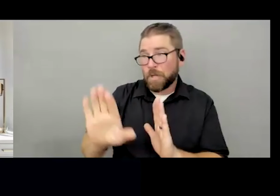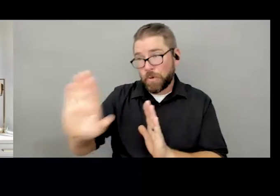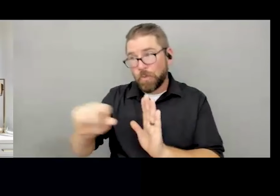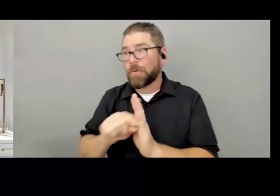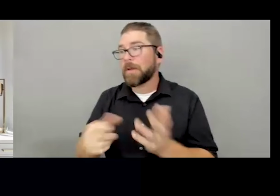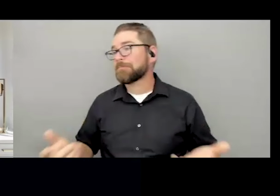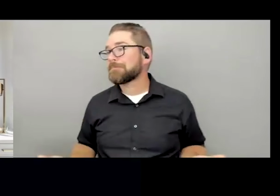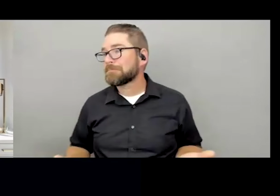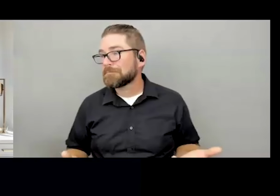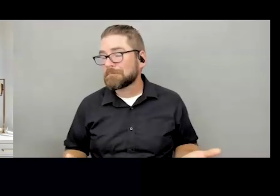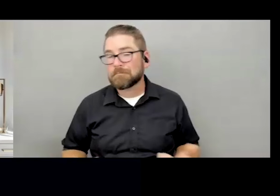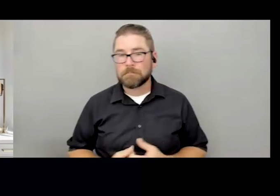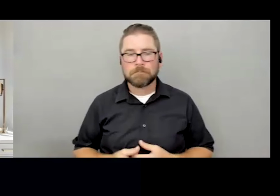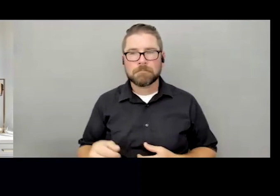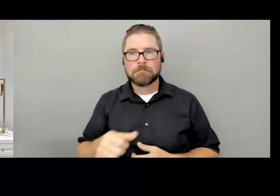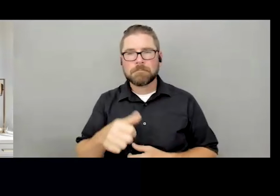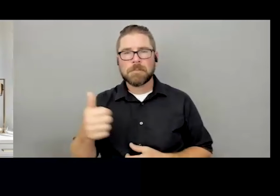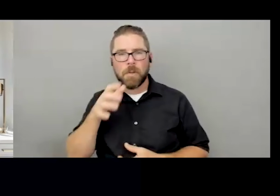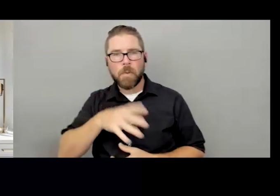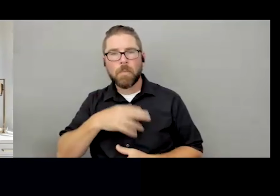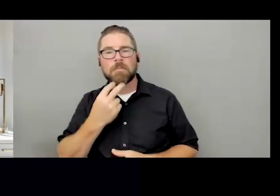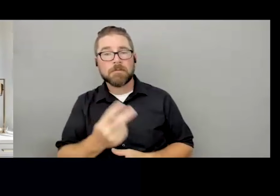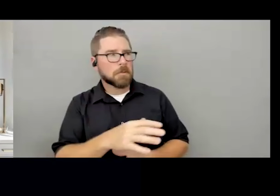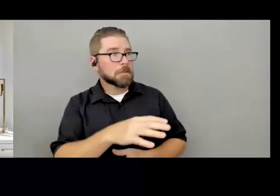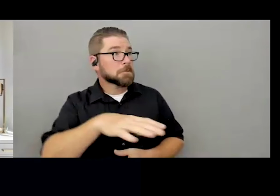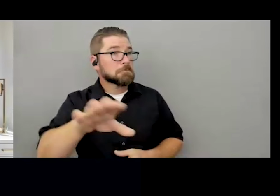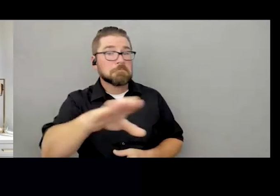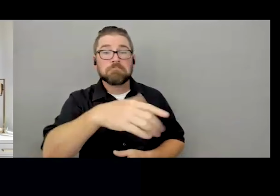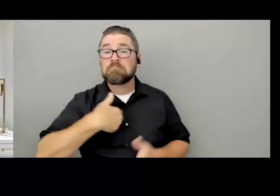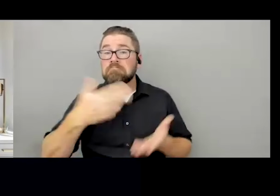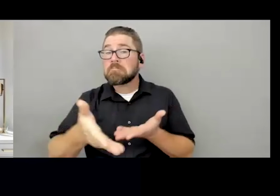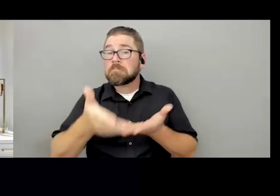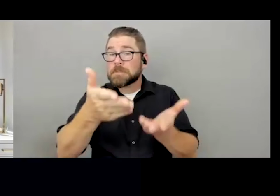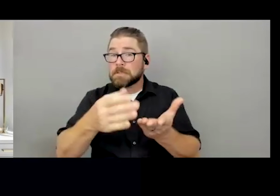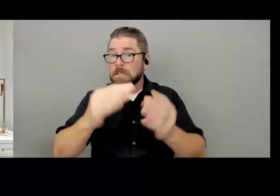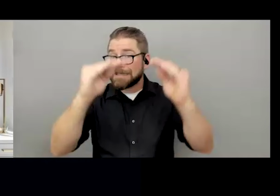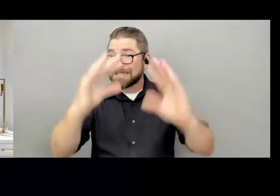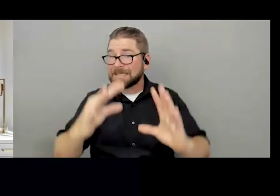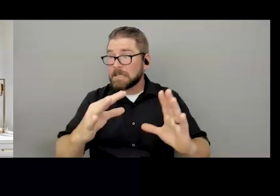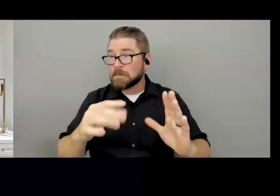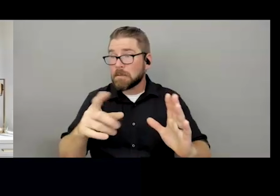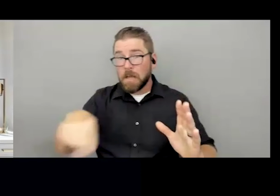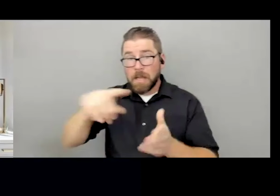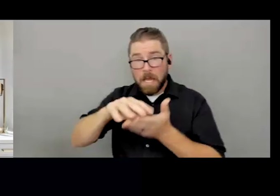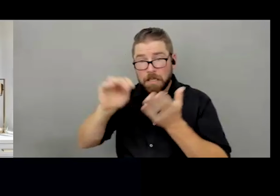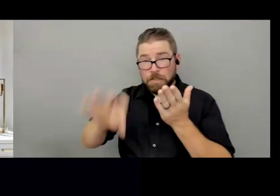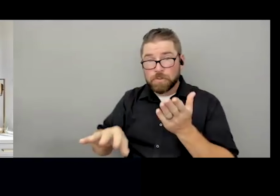for the, instructors? We have students that change their phone numbers like some people change their socks.